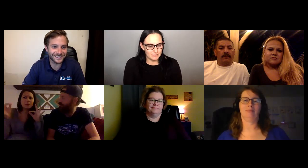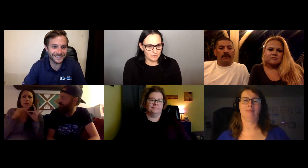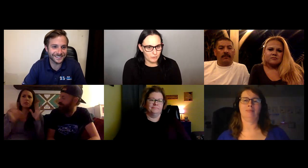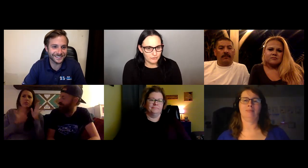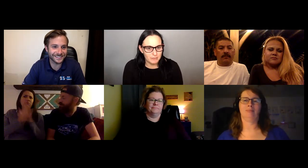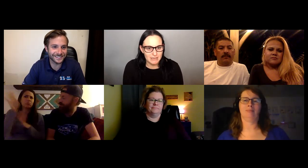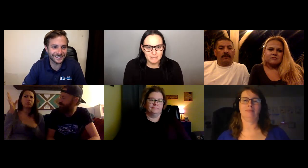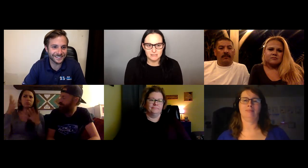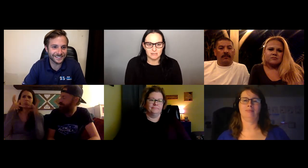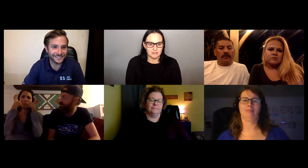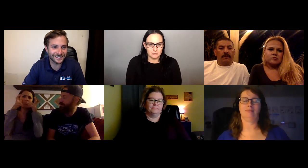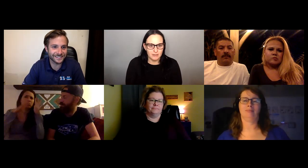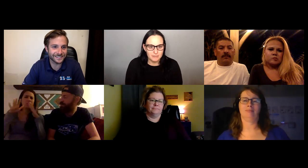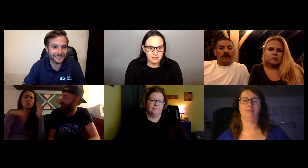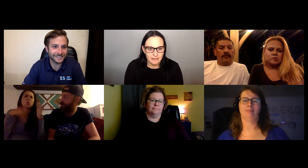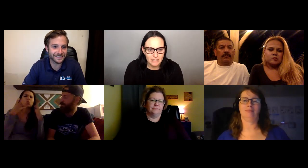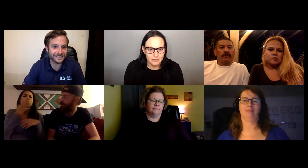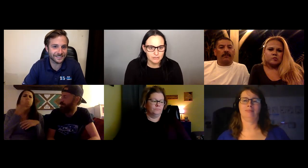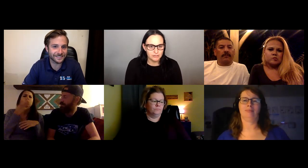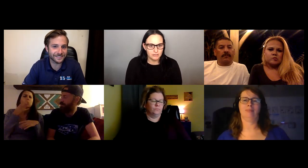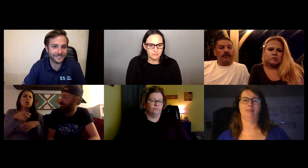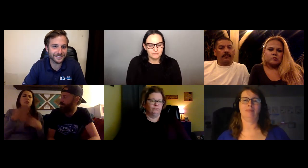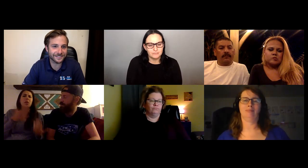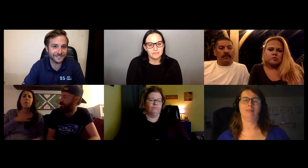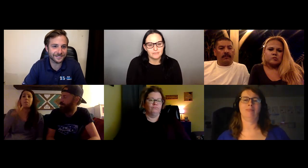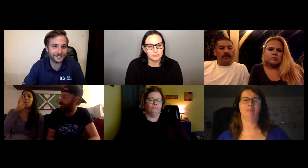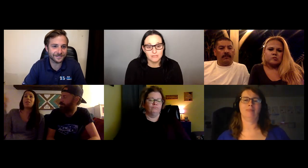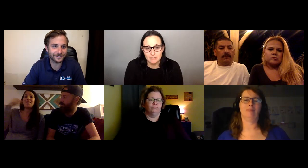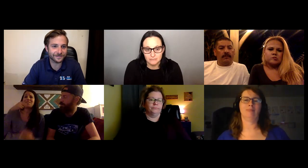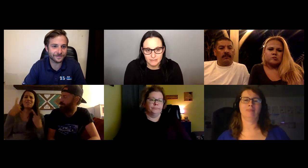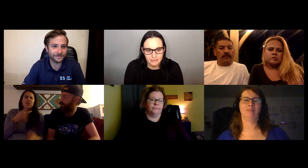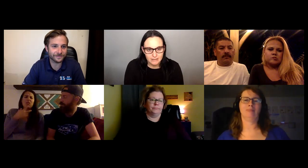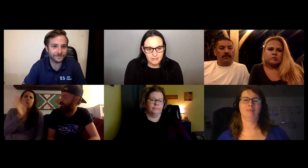normal for babies to